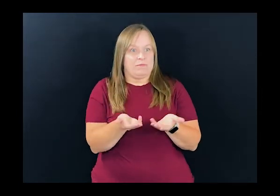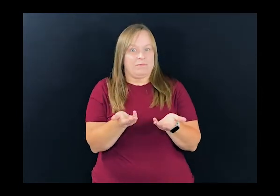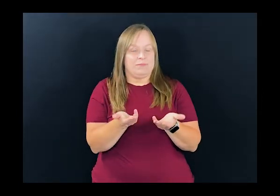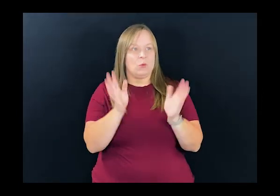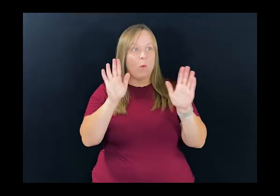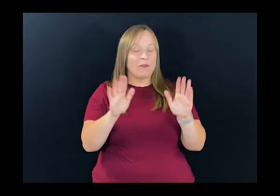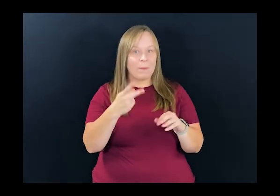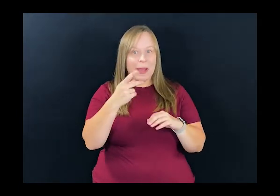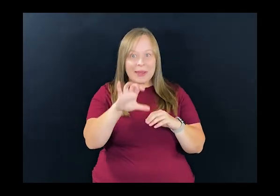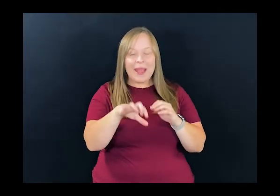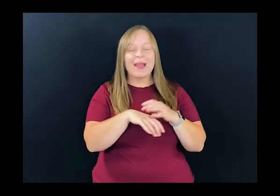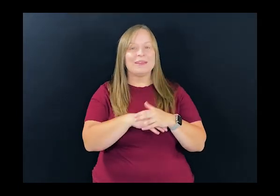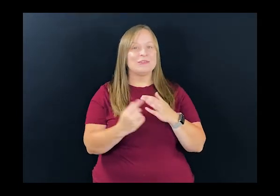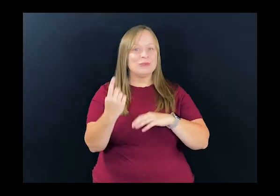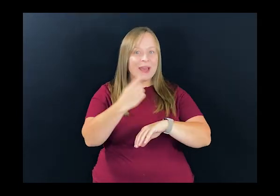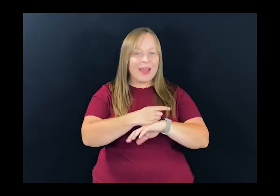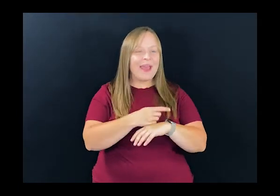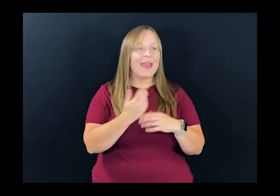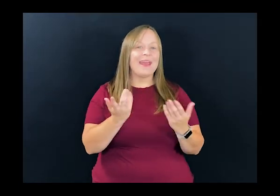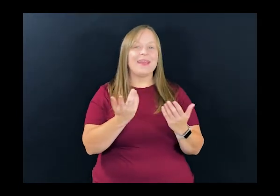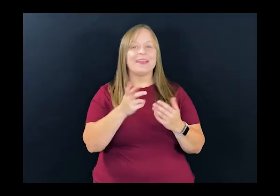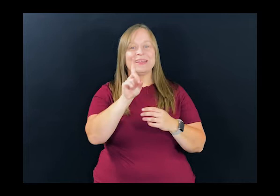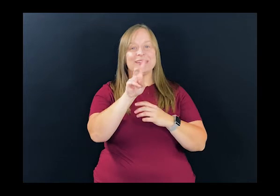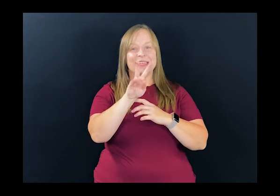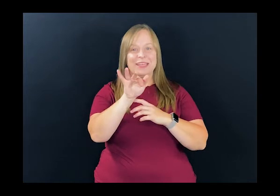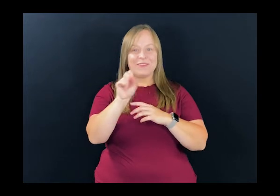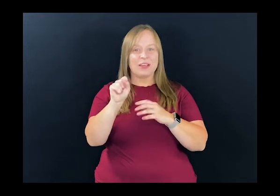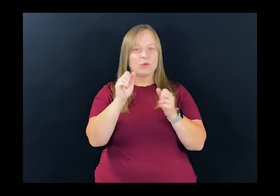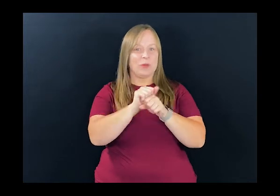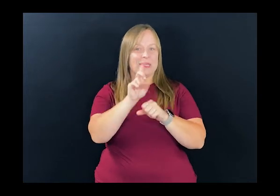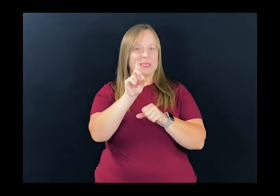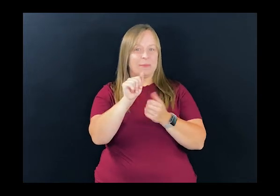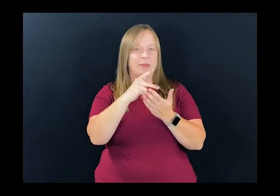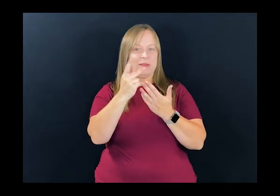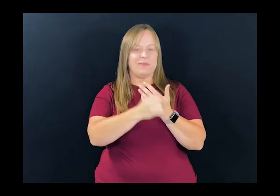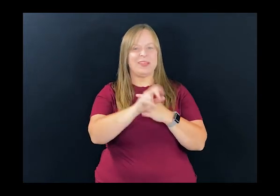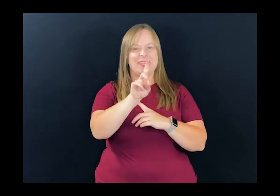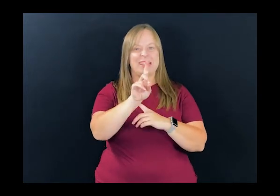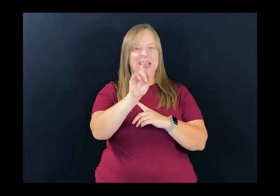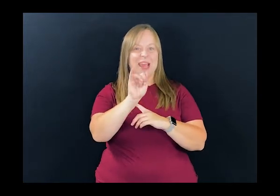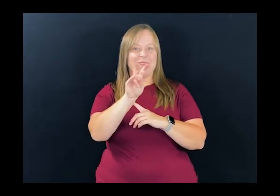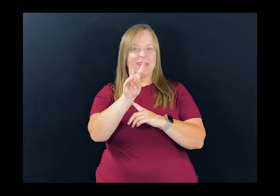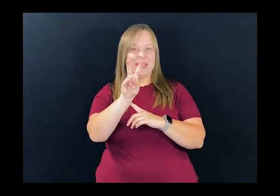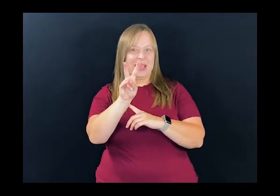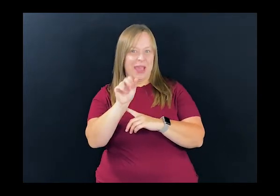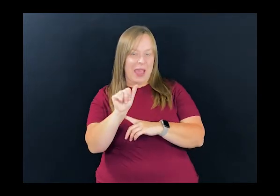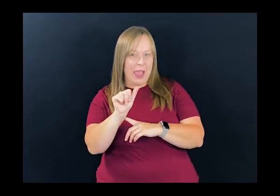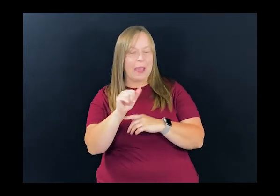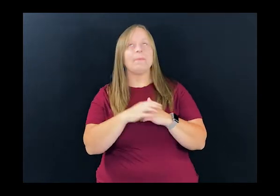to this wonderful podcast today. The Divas with Disabilities project D I V A.